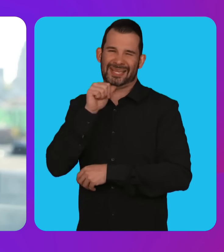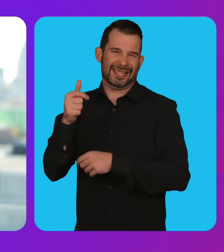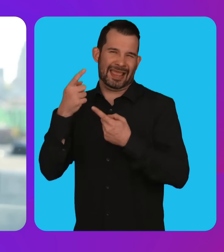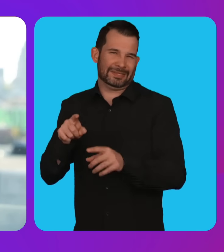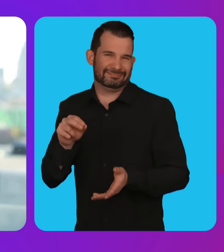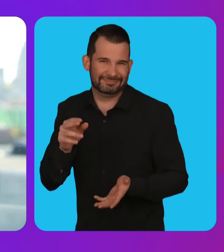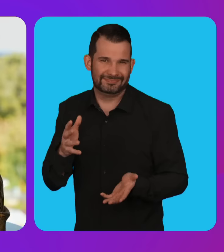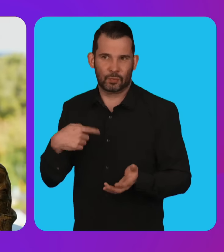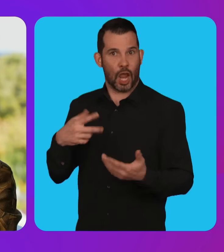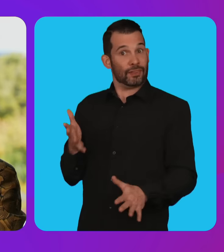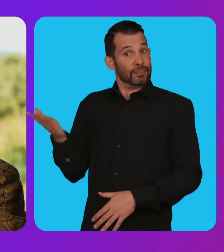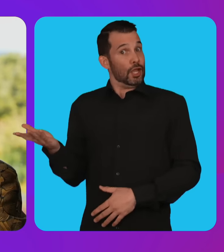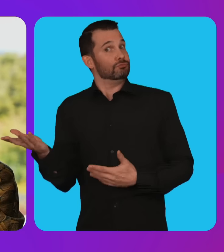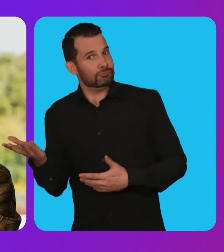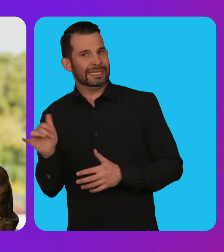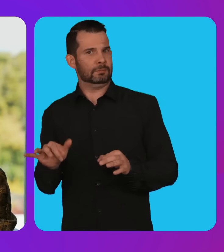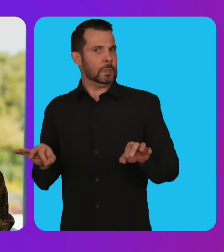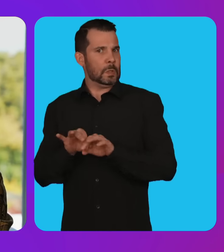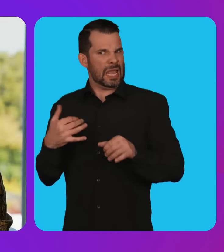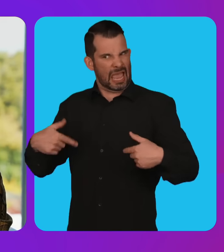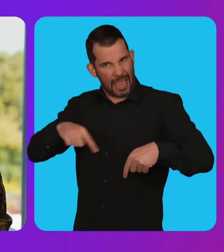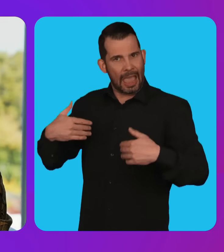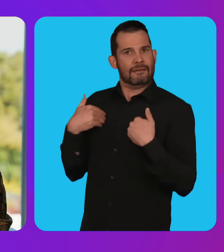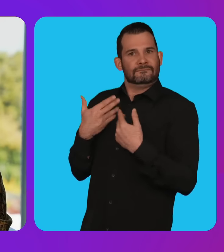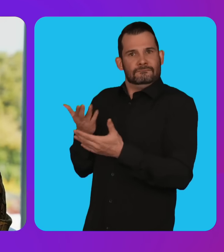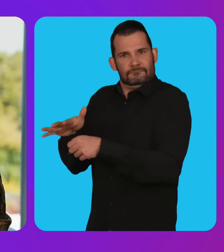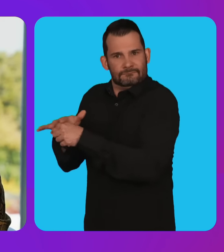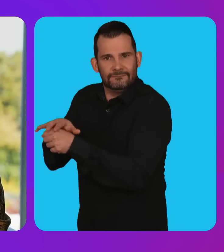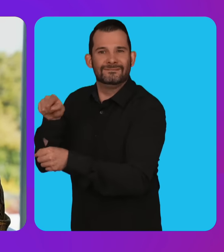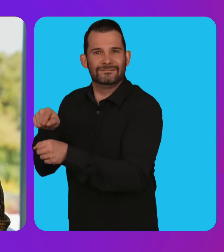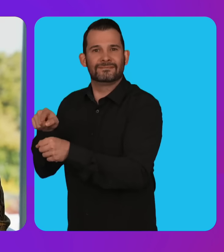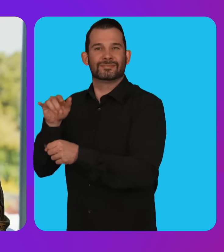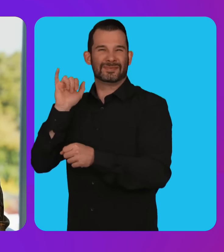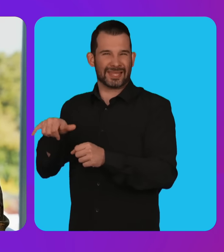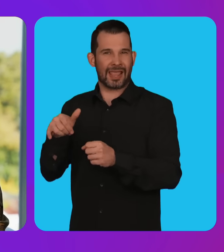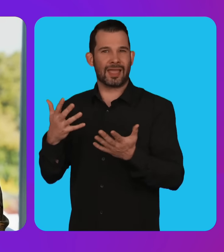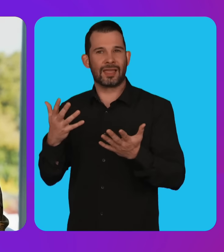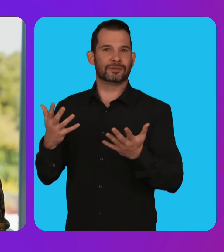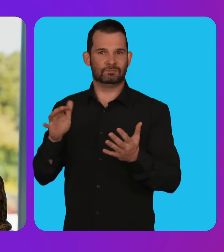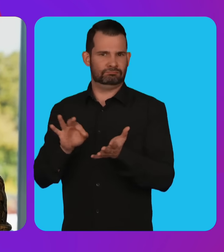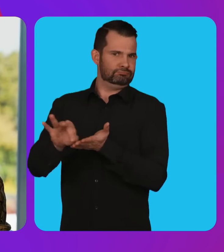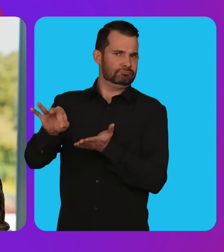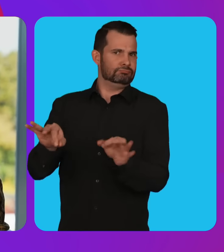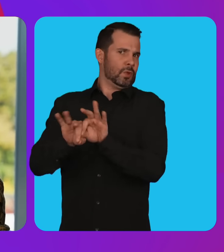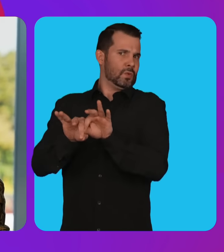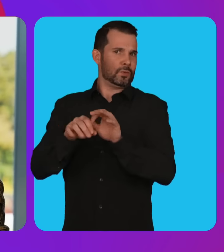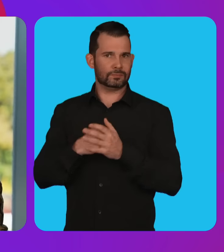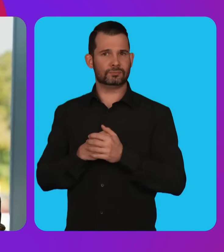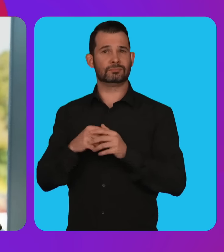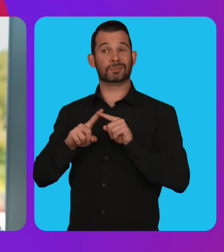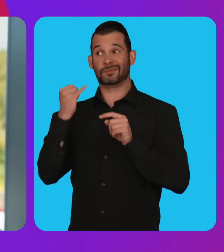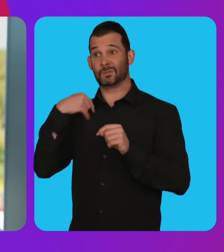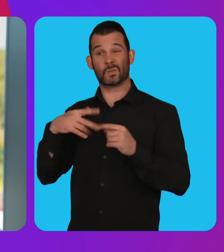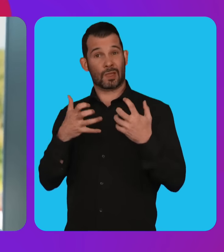So that's what counts. But in order to be relevant 10 years from now,